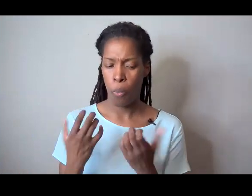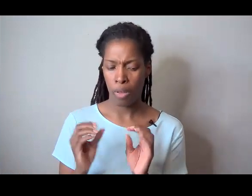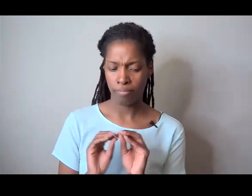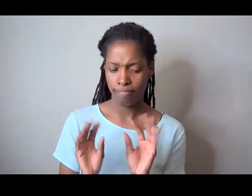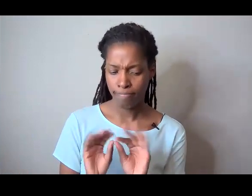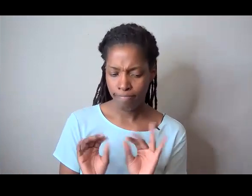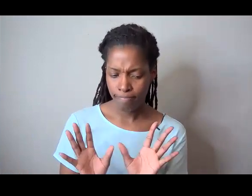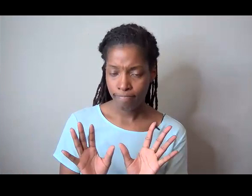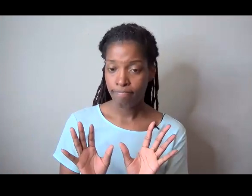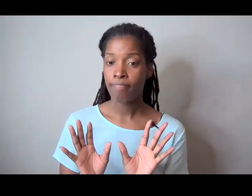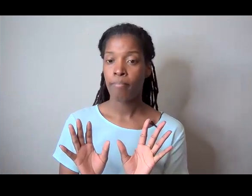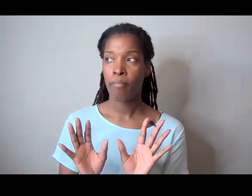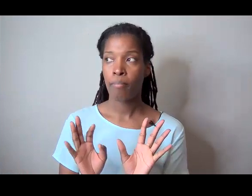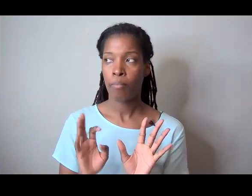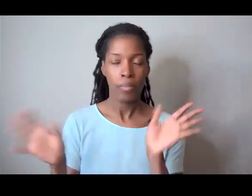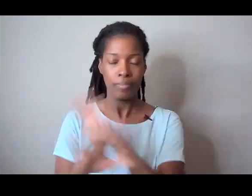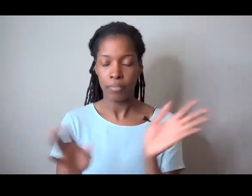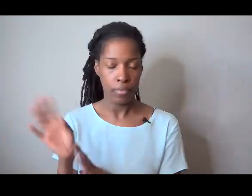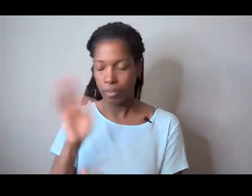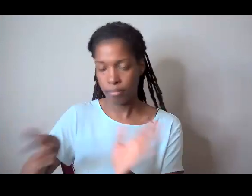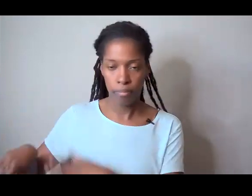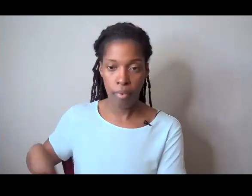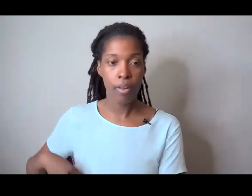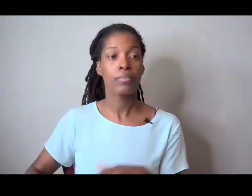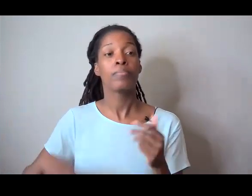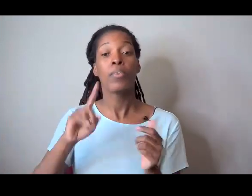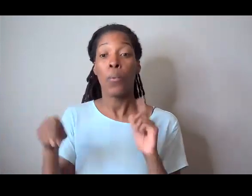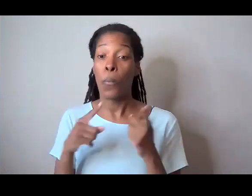I'll just start at the top. So when a person receiving SSI opens there are business,